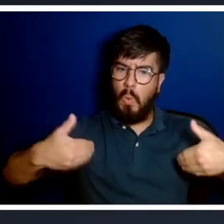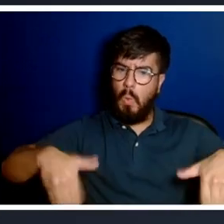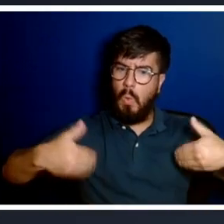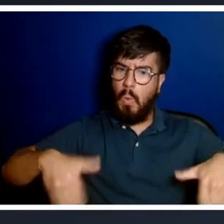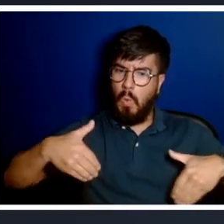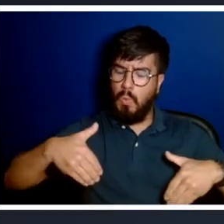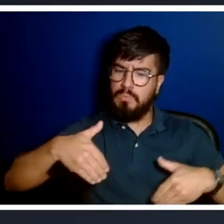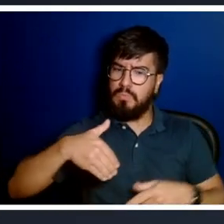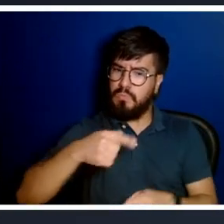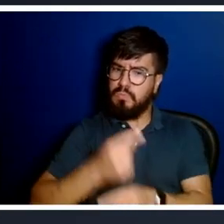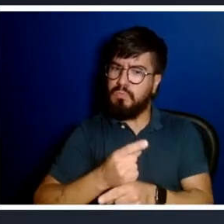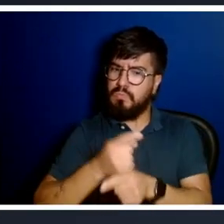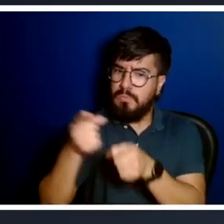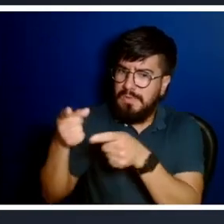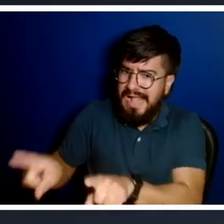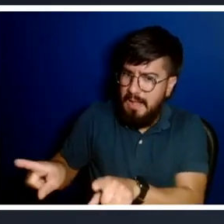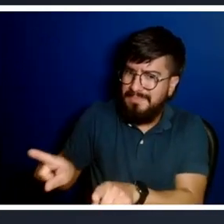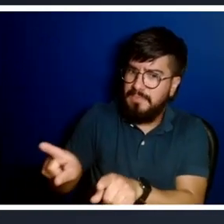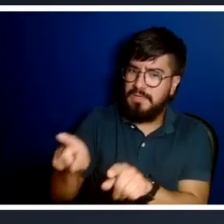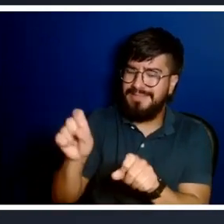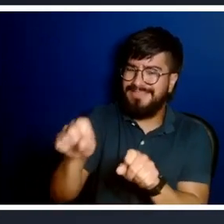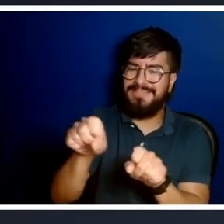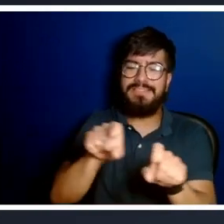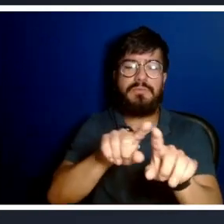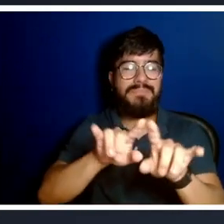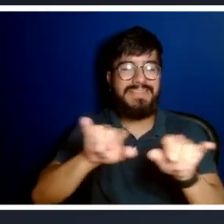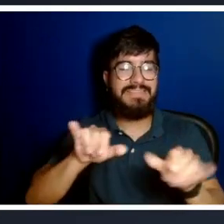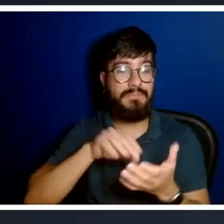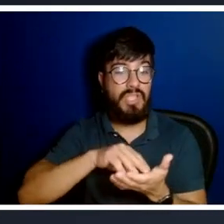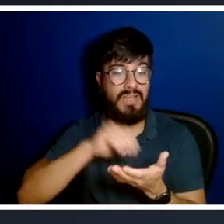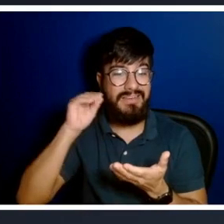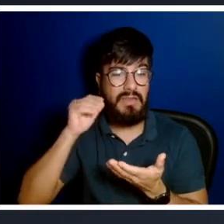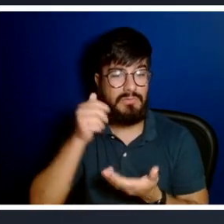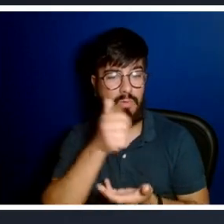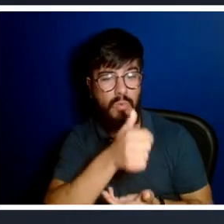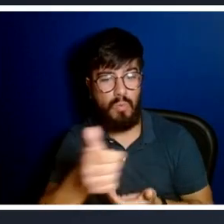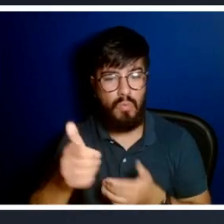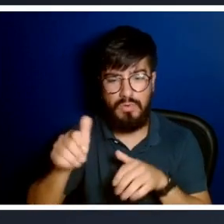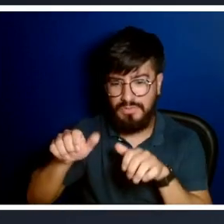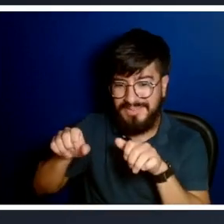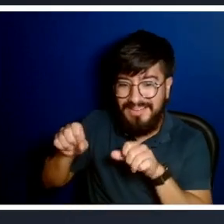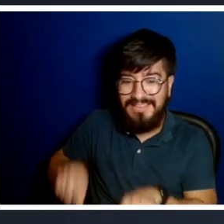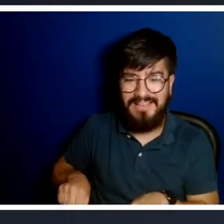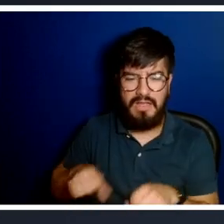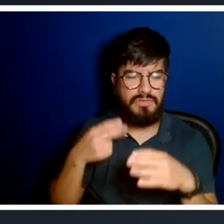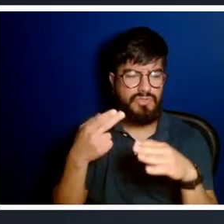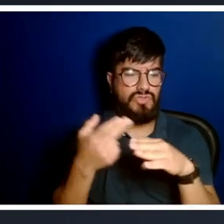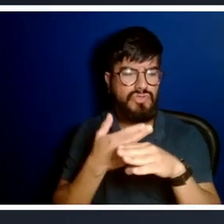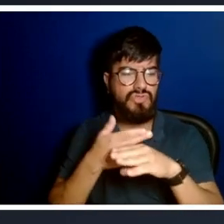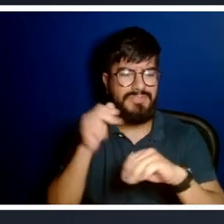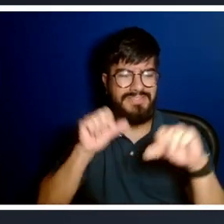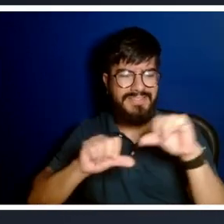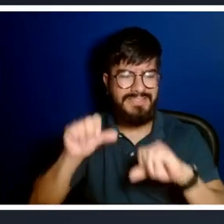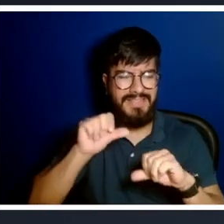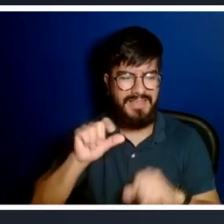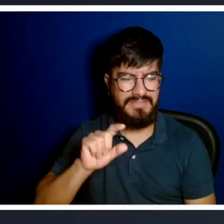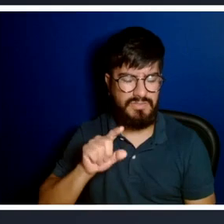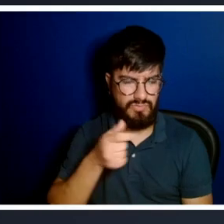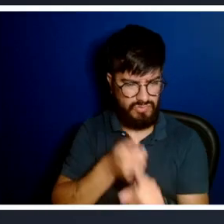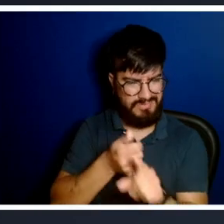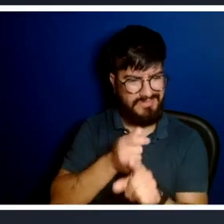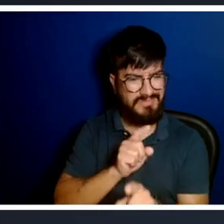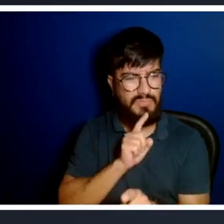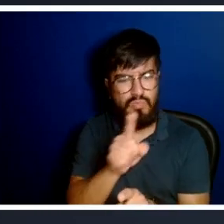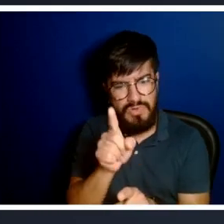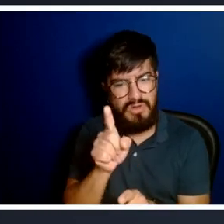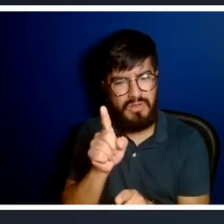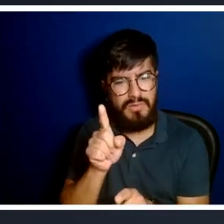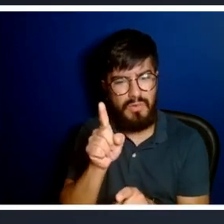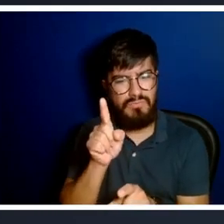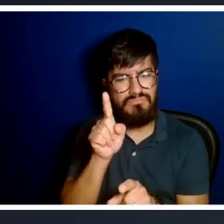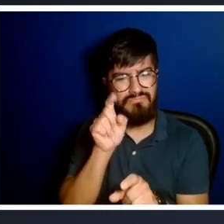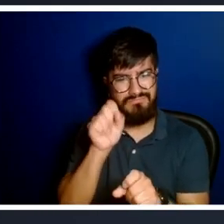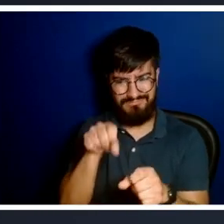you know, learning what you can and using science and being real and pairing it with something, with